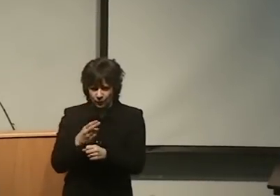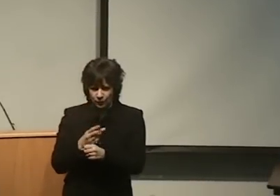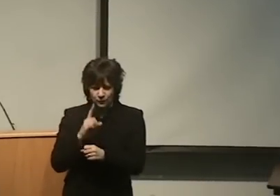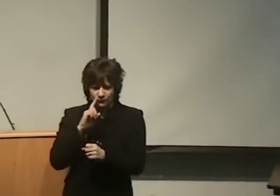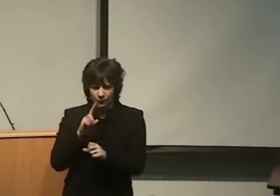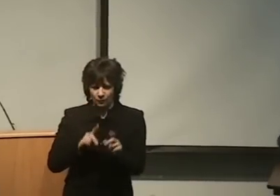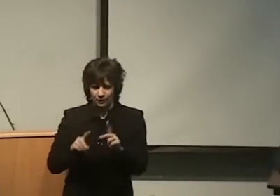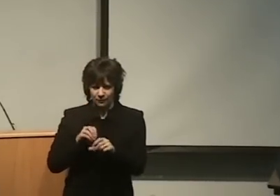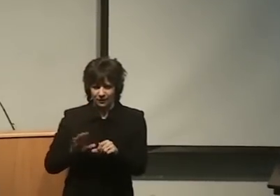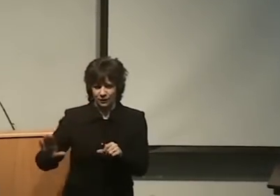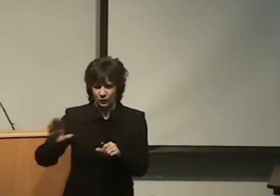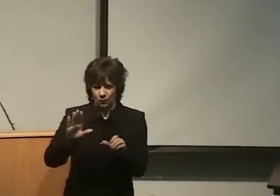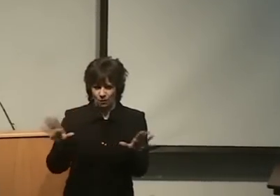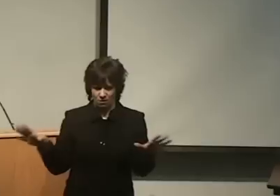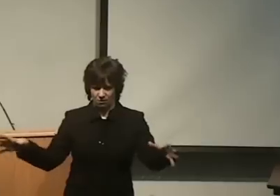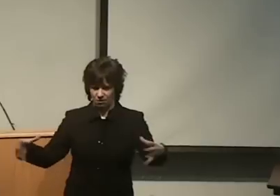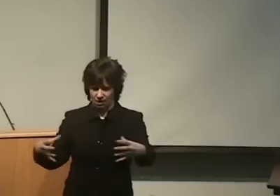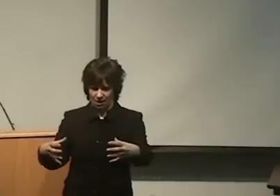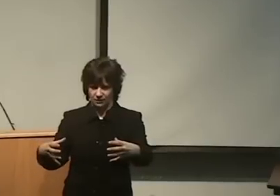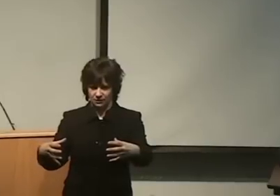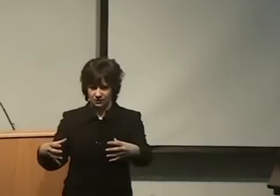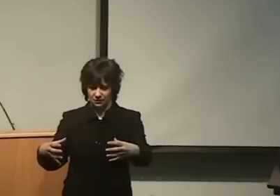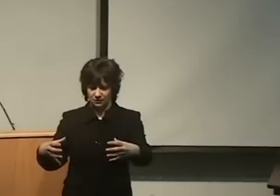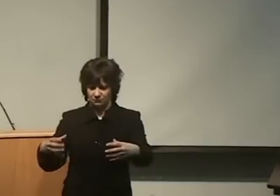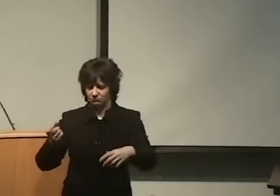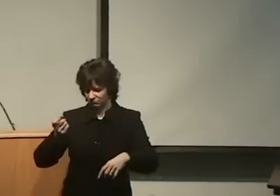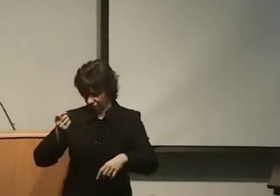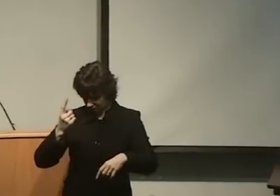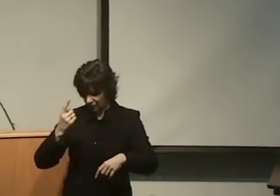who understand why you've assigned the reading.